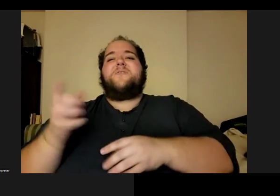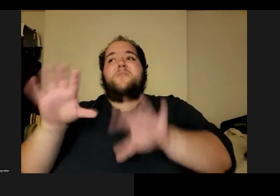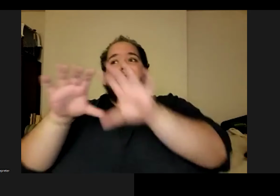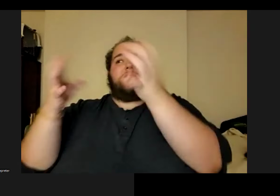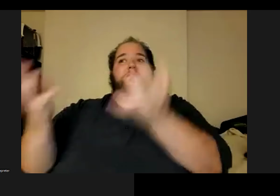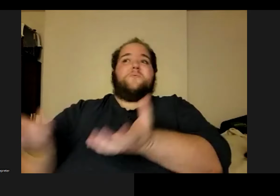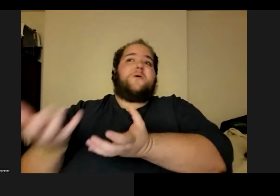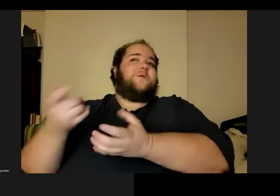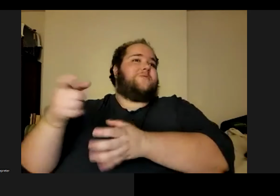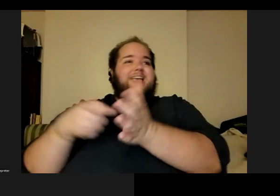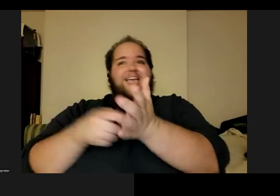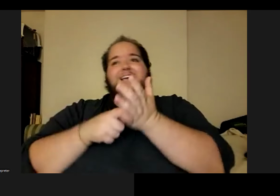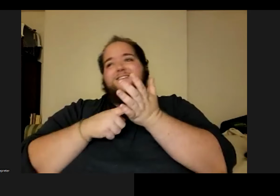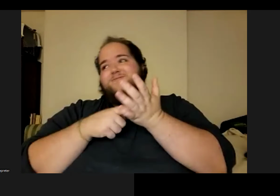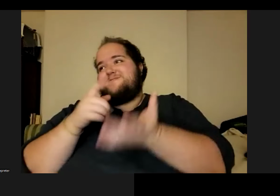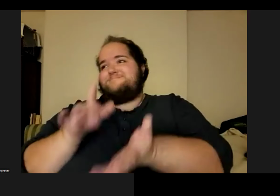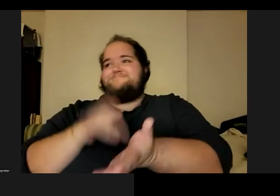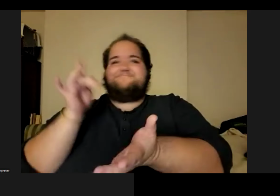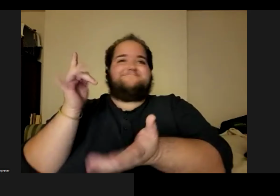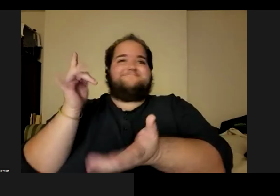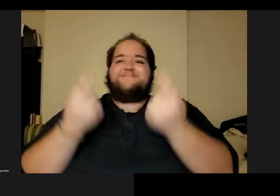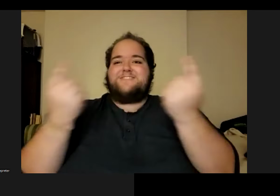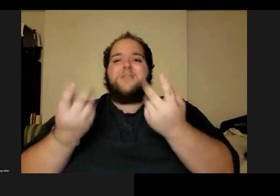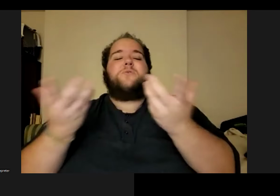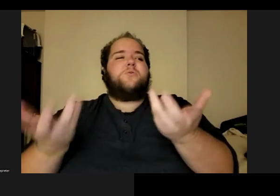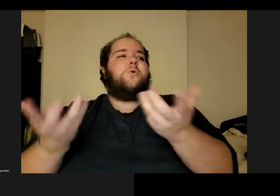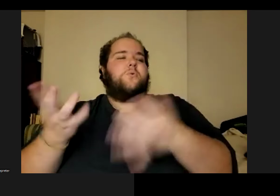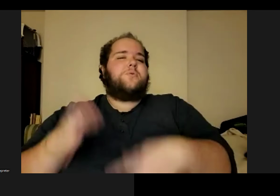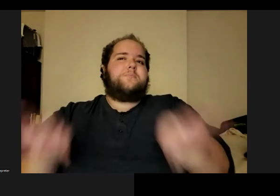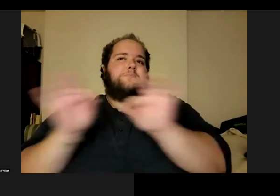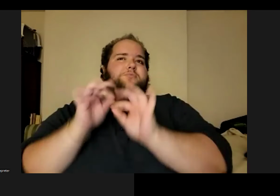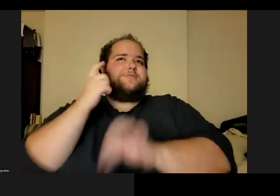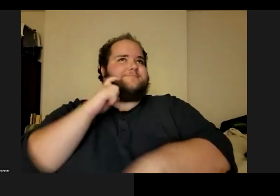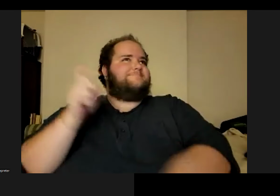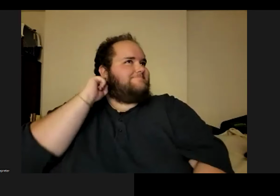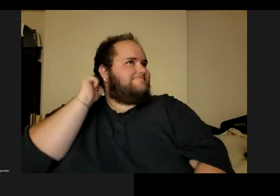you kind of have to kind of have to It's good to keep in mind like